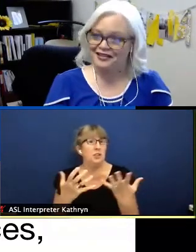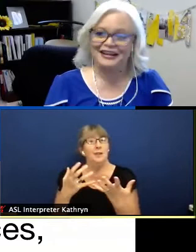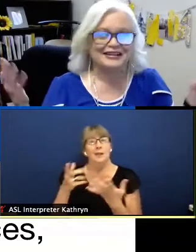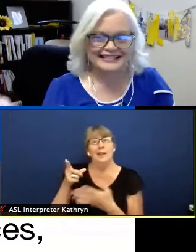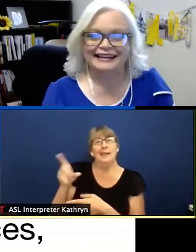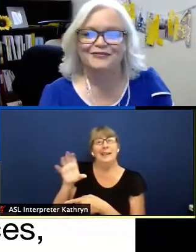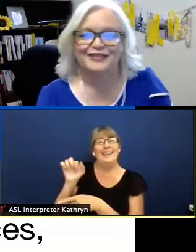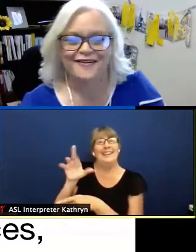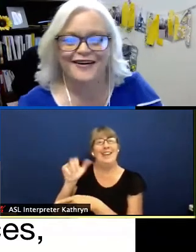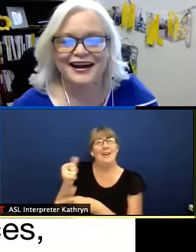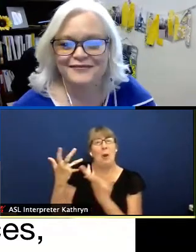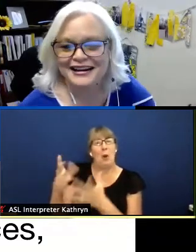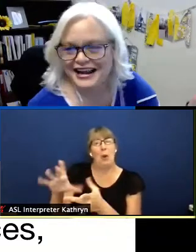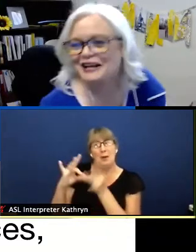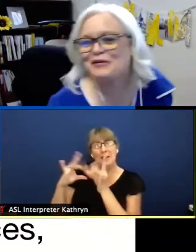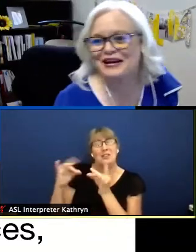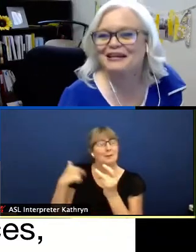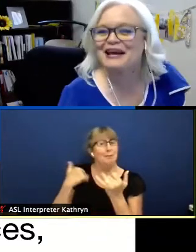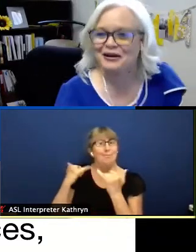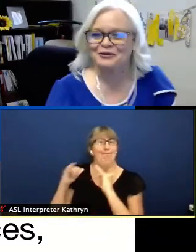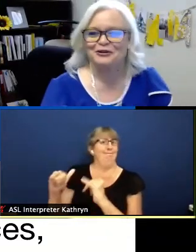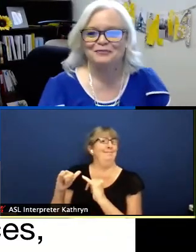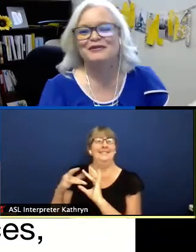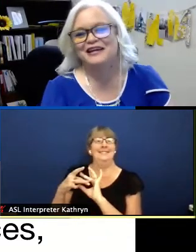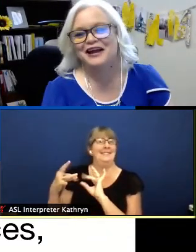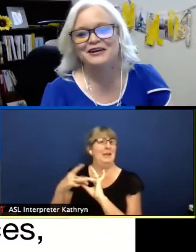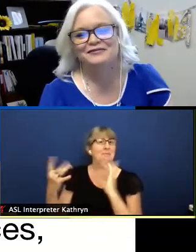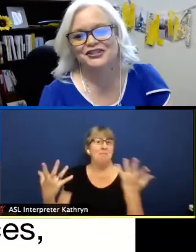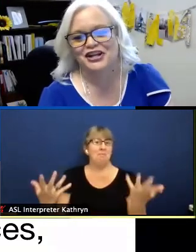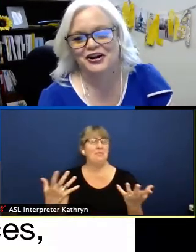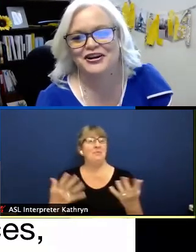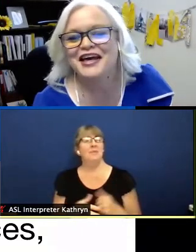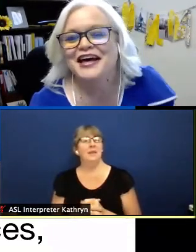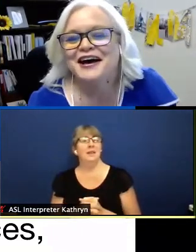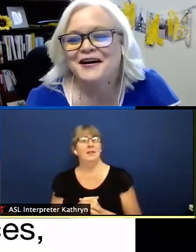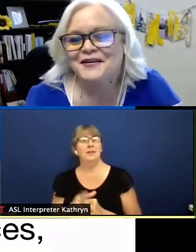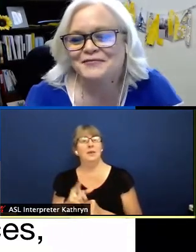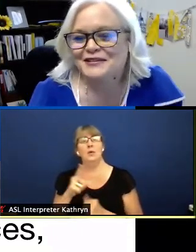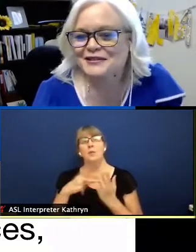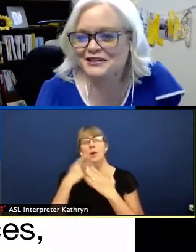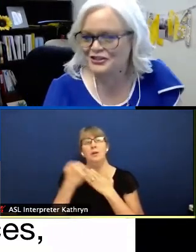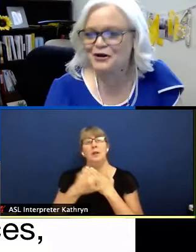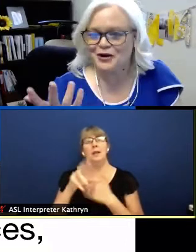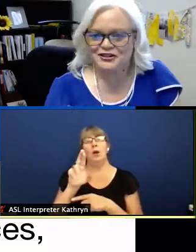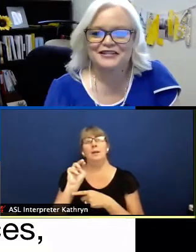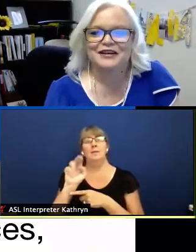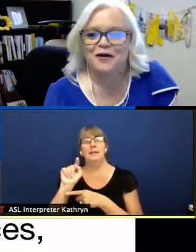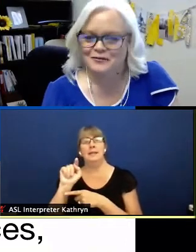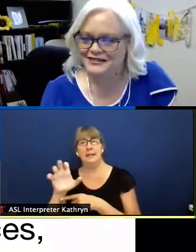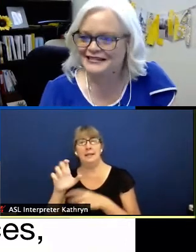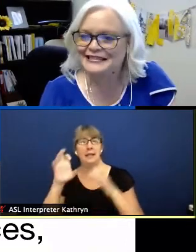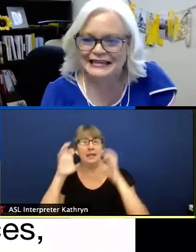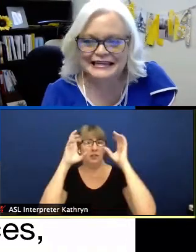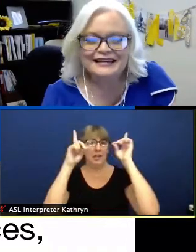like I said, Cara I'm kind of echoing in the echo a little bit of what Cara had shared. So such as our projects like RMTC-DHH,